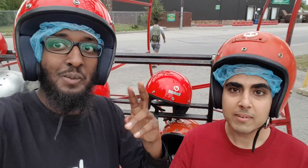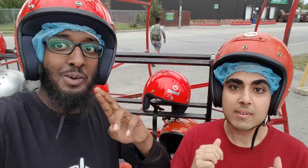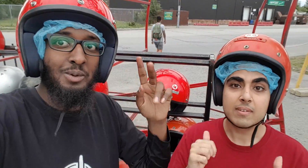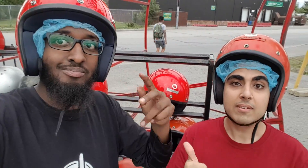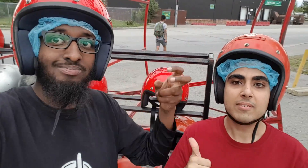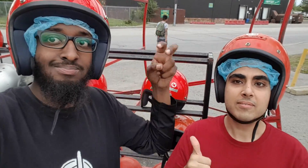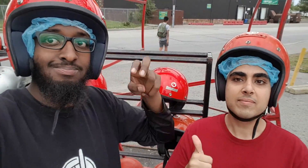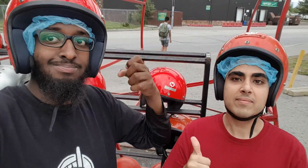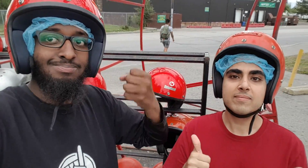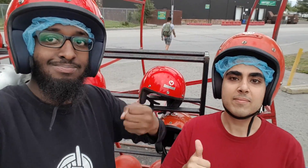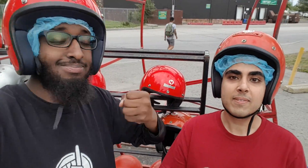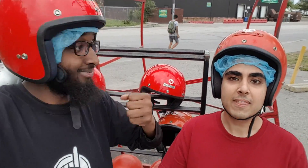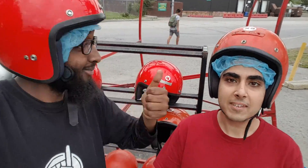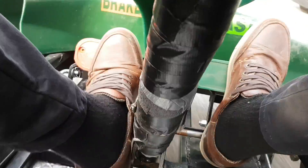We are ready to ride.